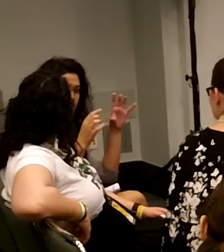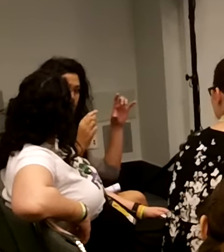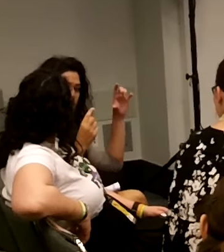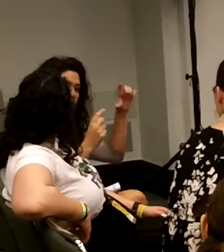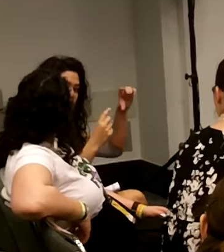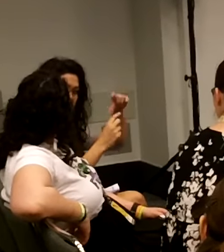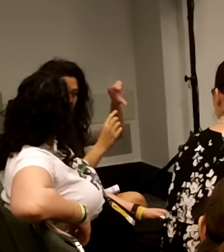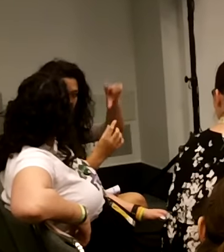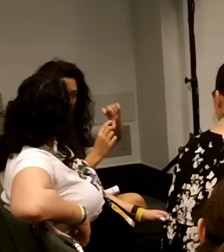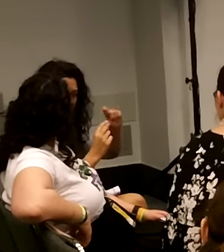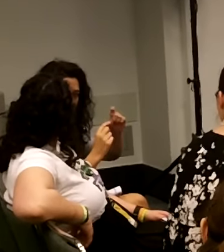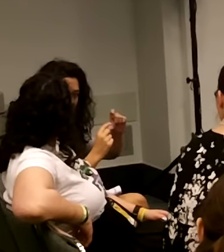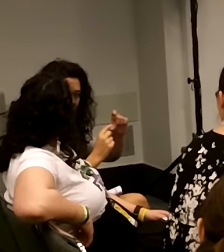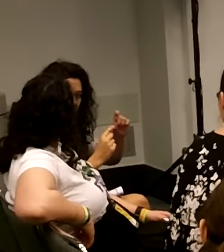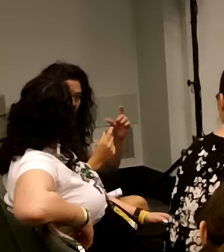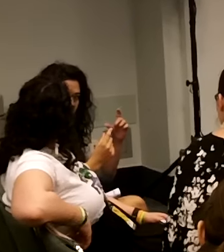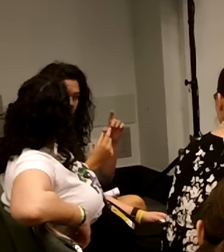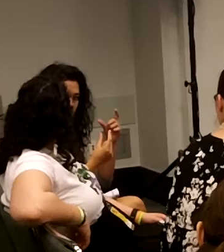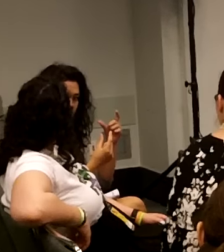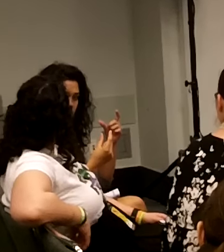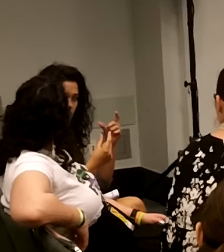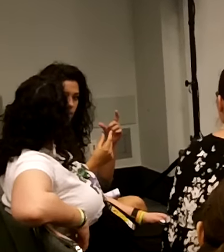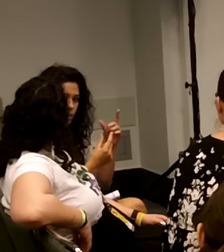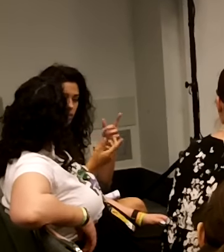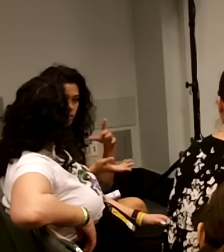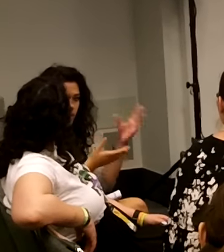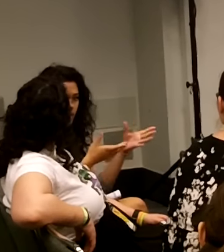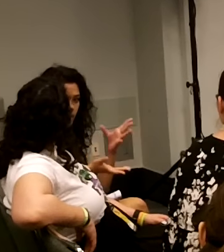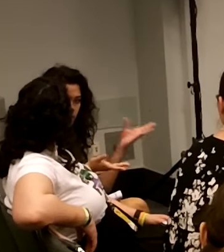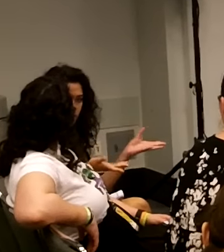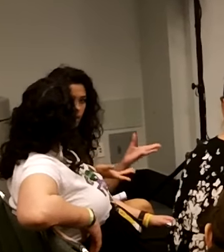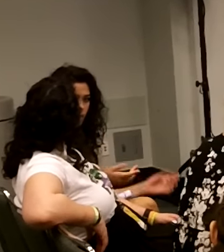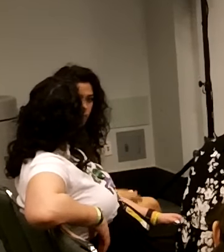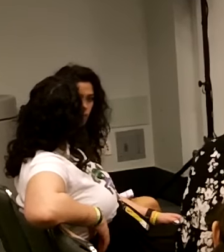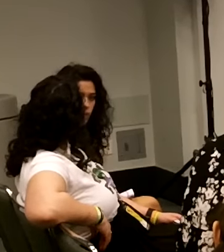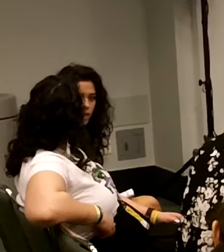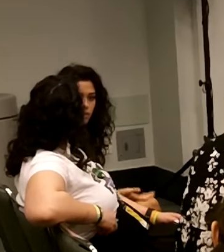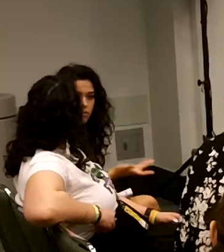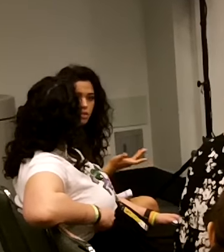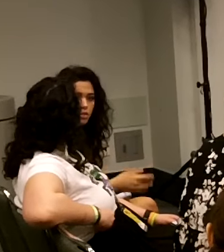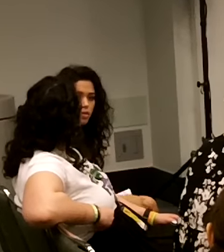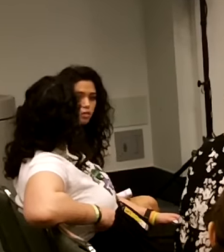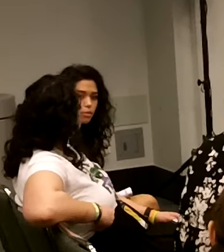as a whole on the video, it'll add more...